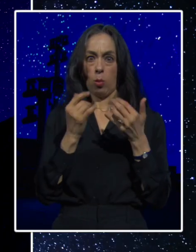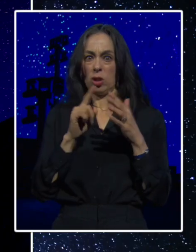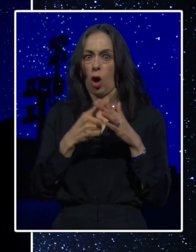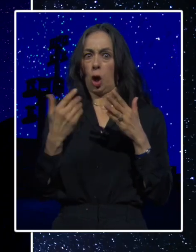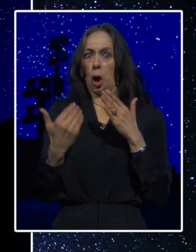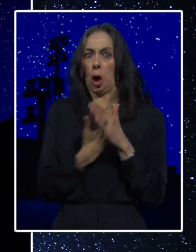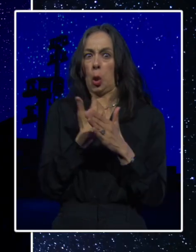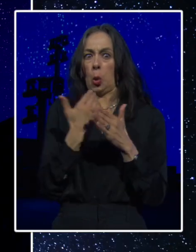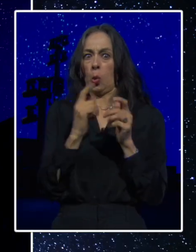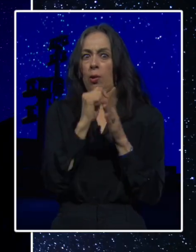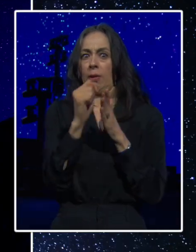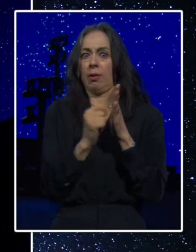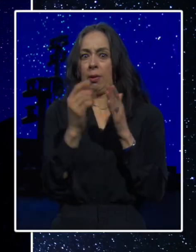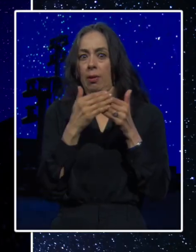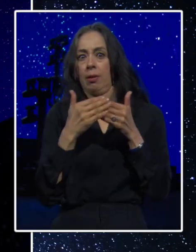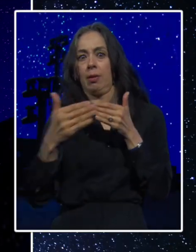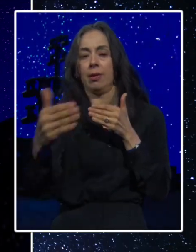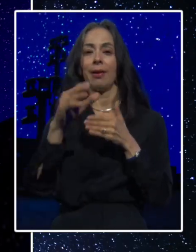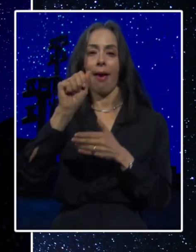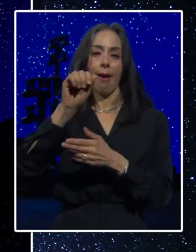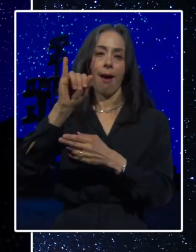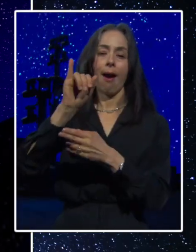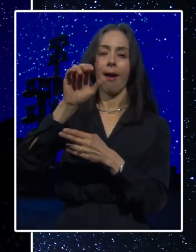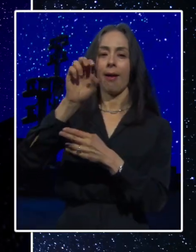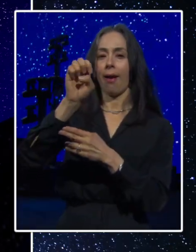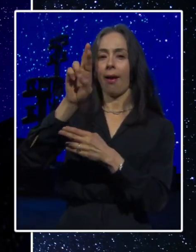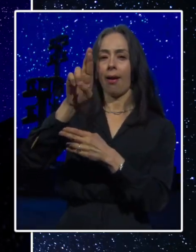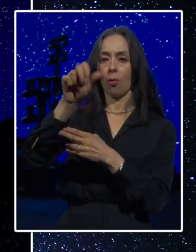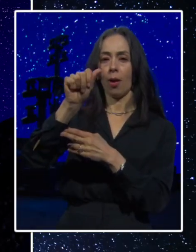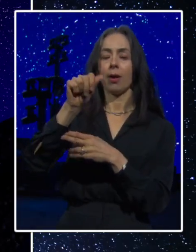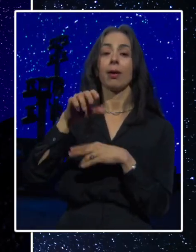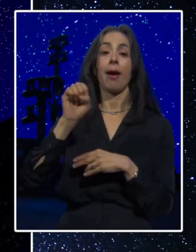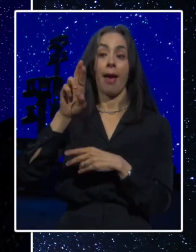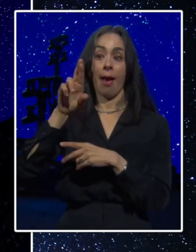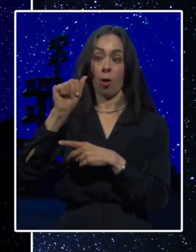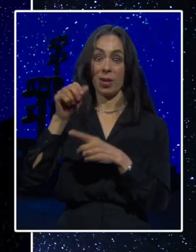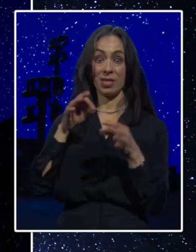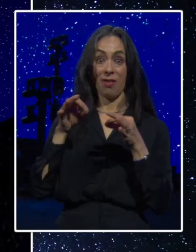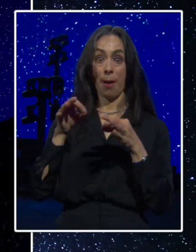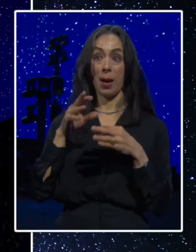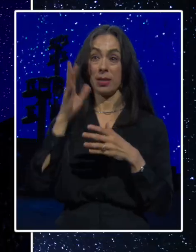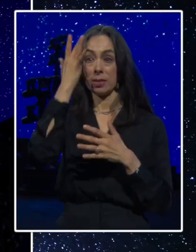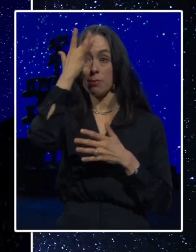The AI ERA. An era defined not just by smarter machines,